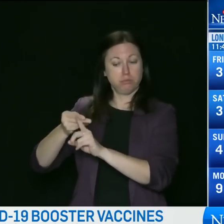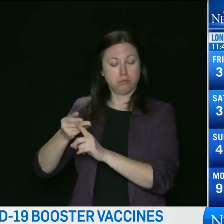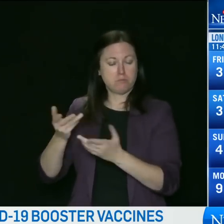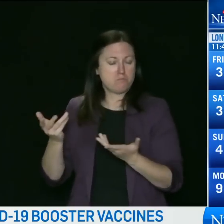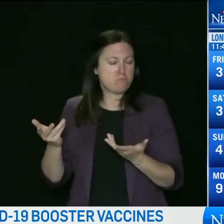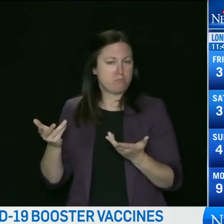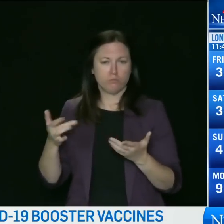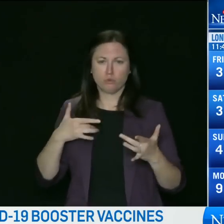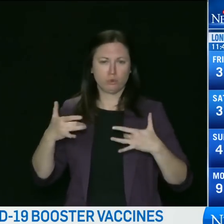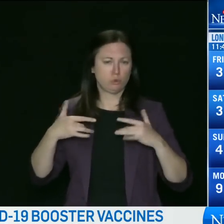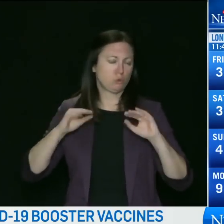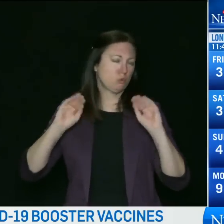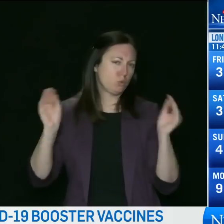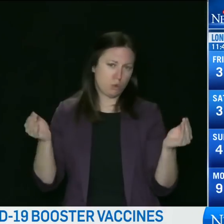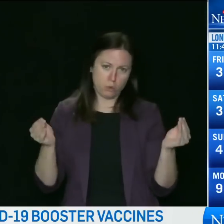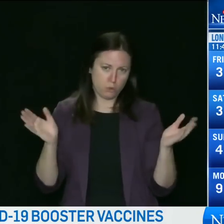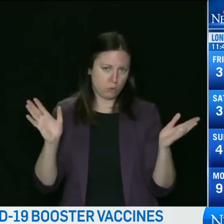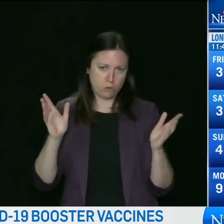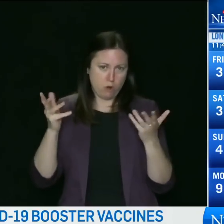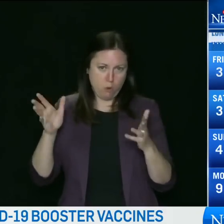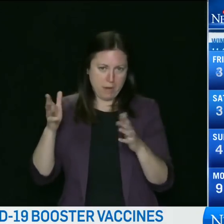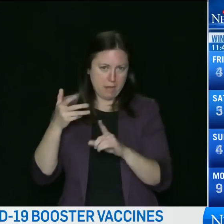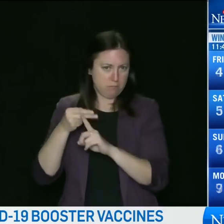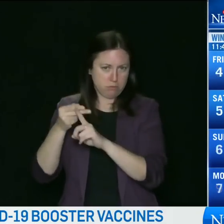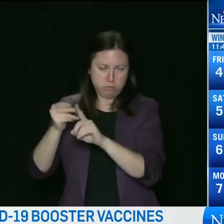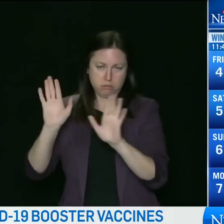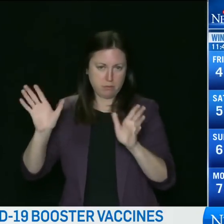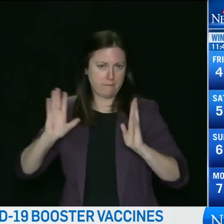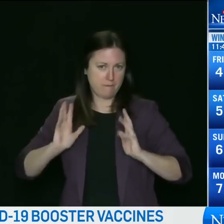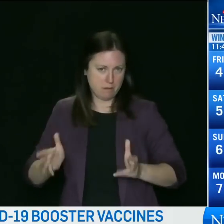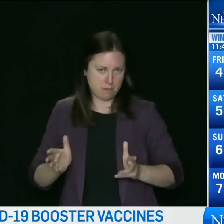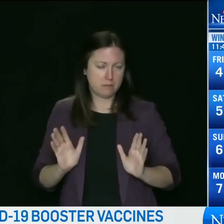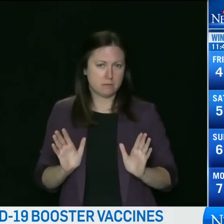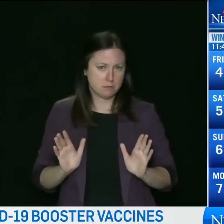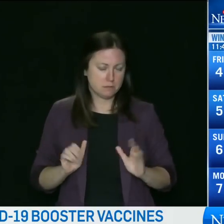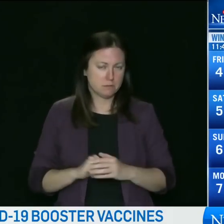AS FOR YOUNG PEOPLE, IF THEY'VE